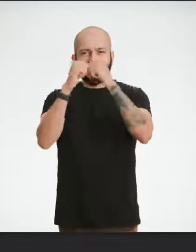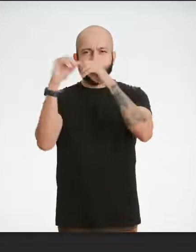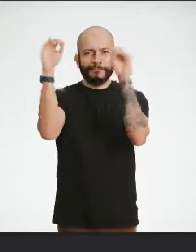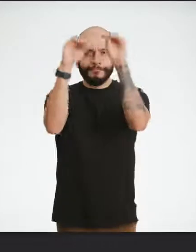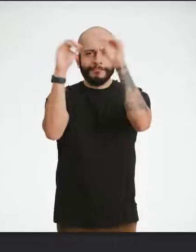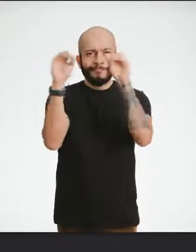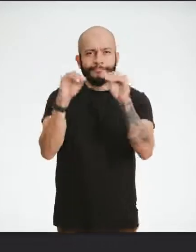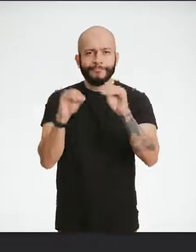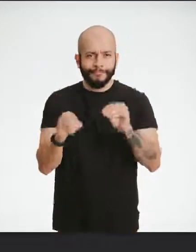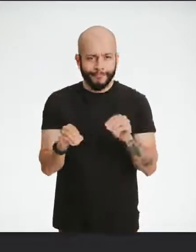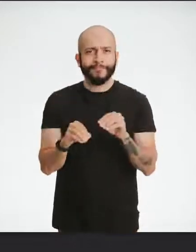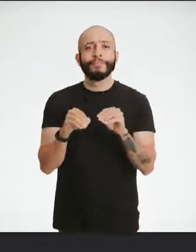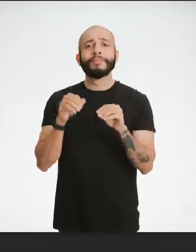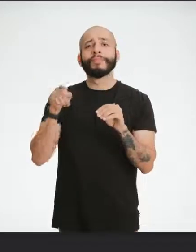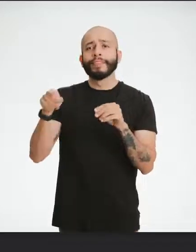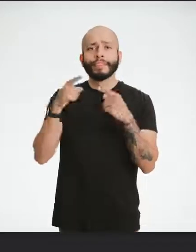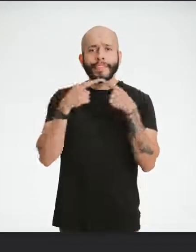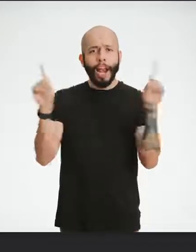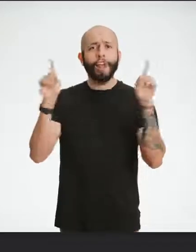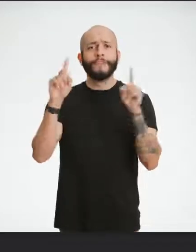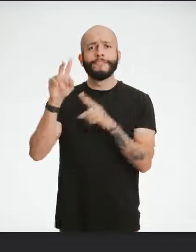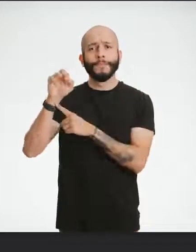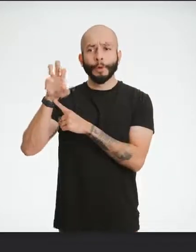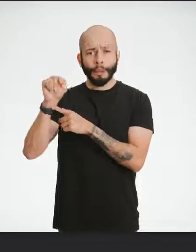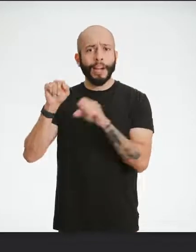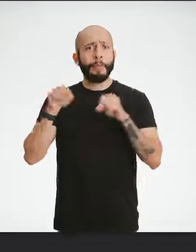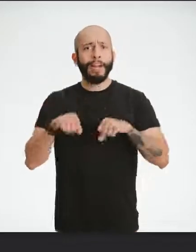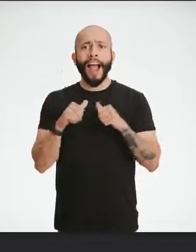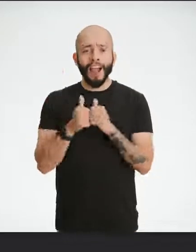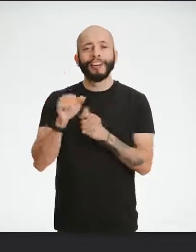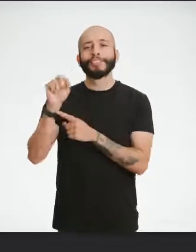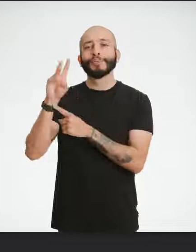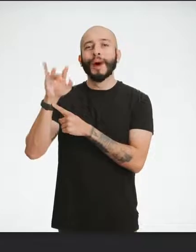SwiftUI's declarative views were enabled by Swift value types.